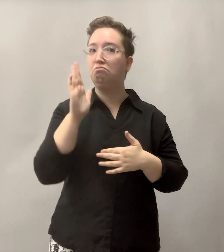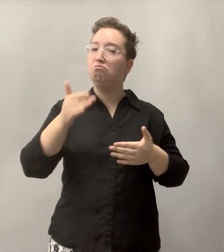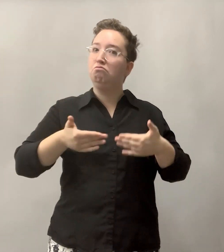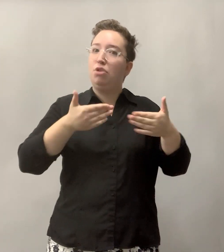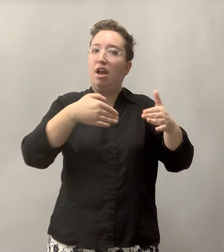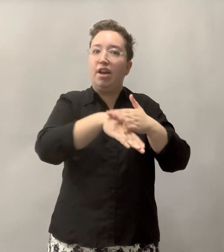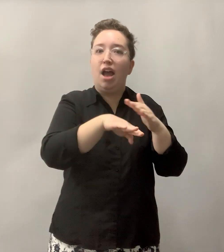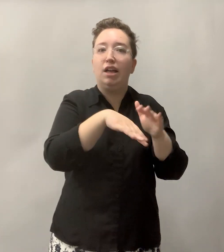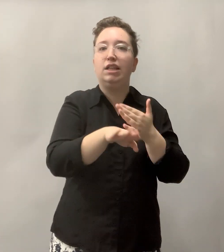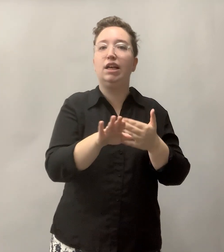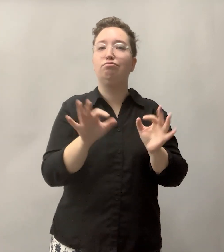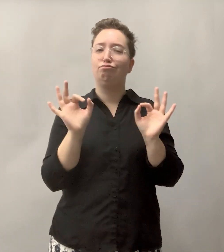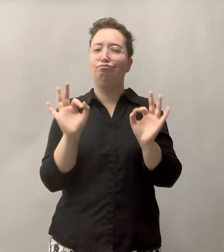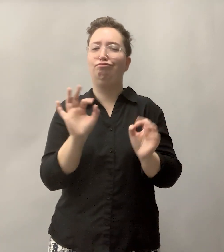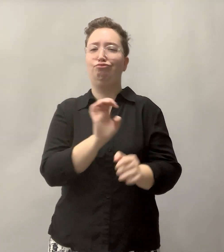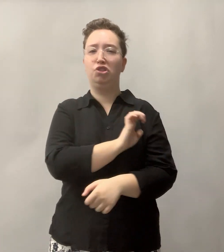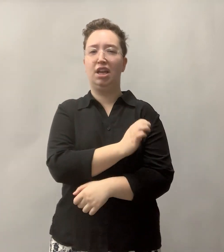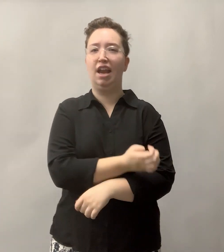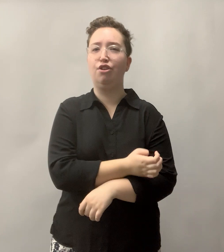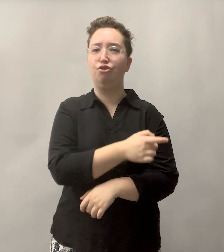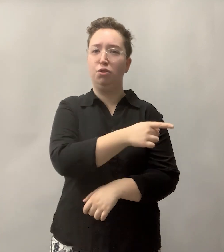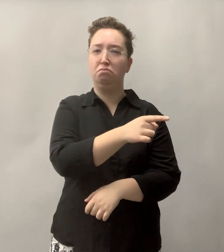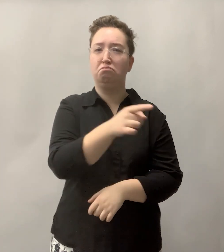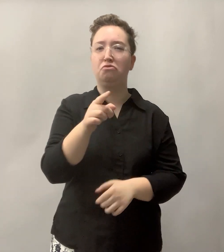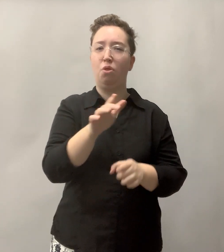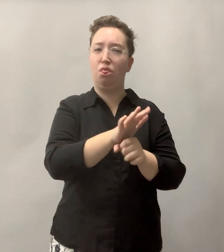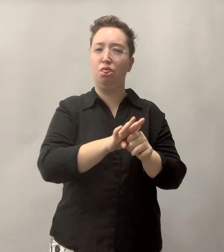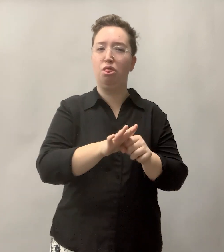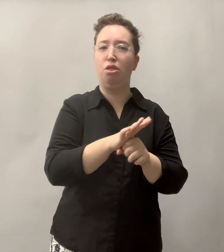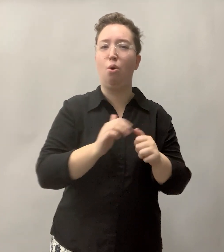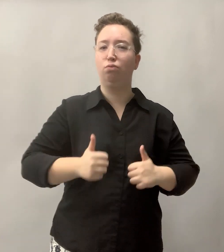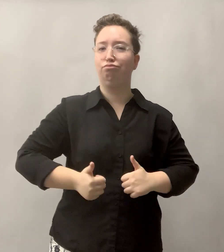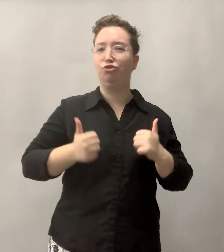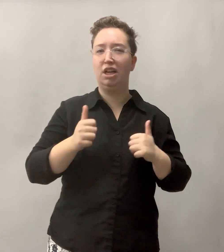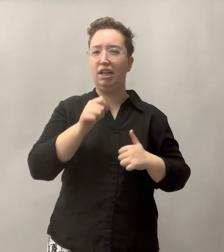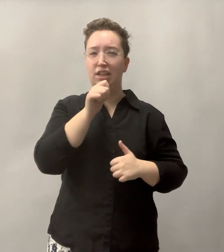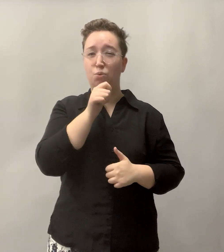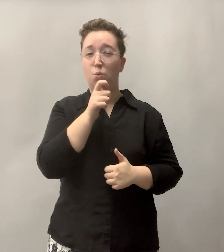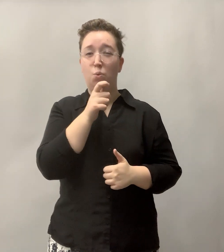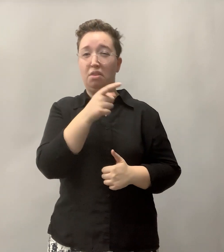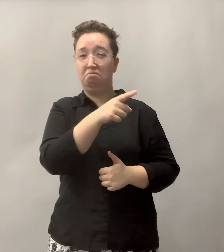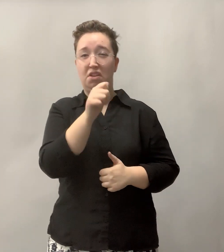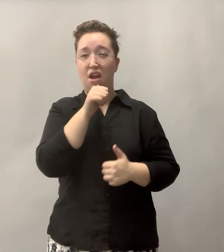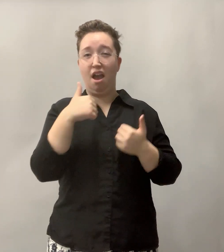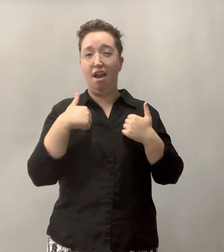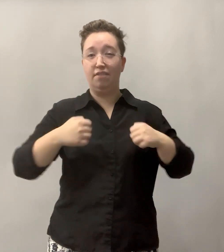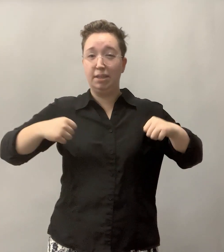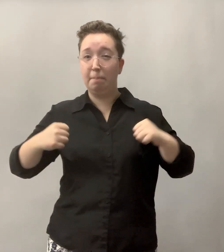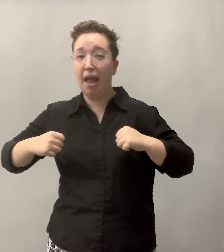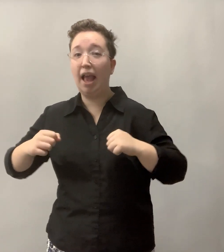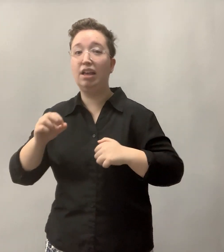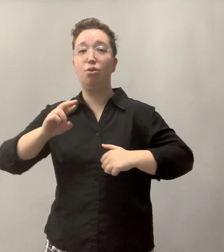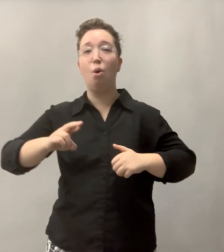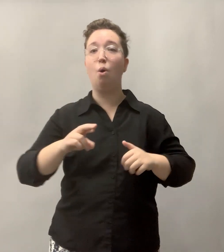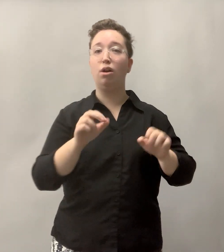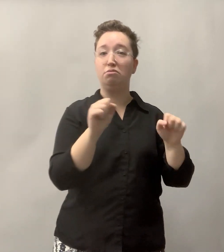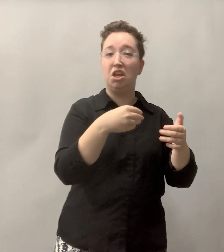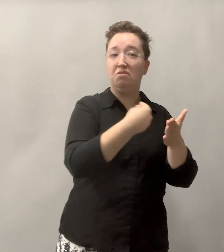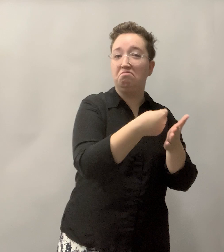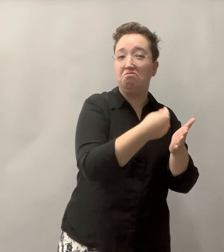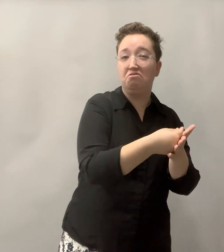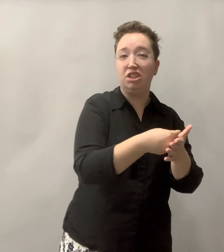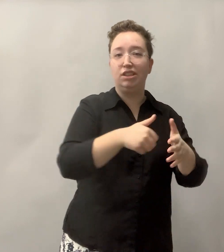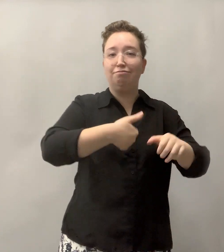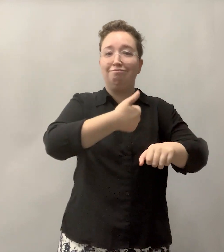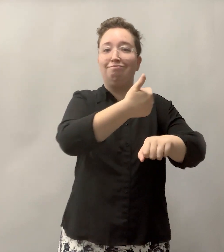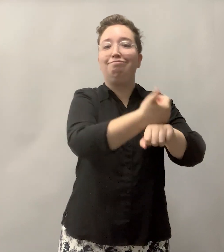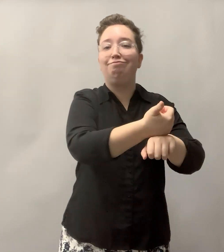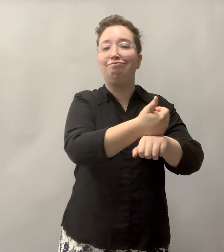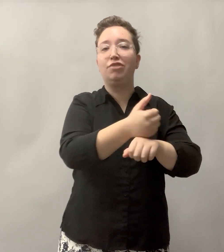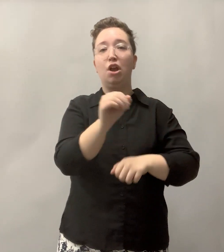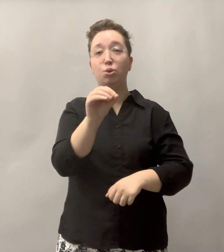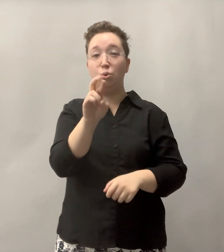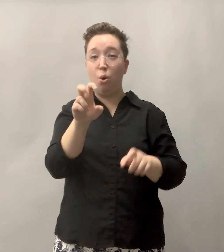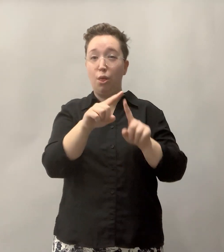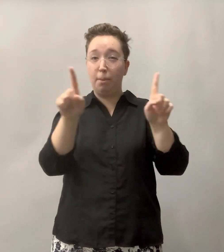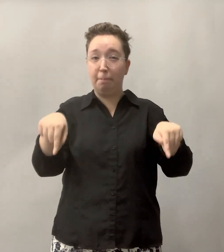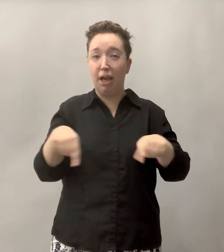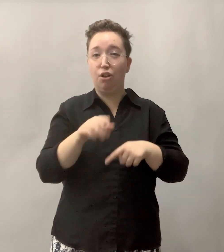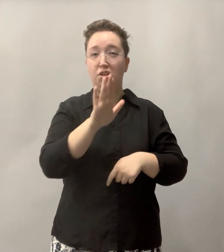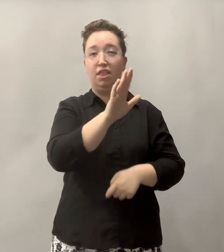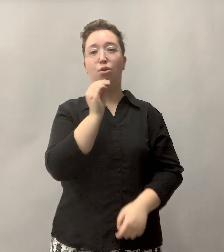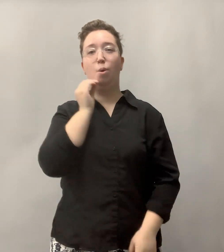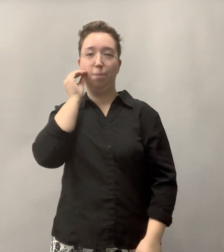Local residents who do not have space or the means to install solar power at their residences.